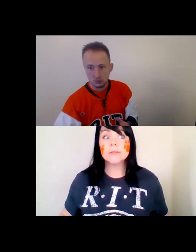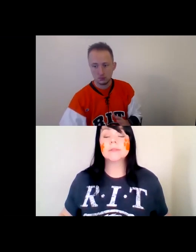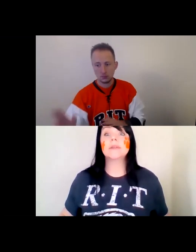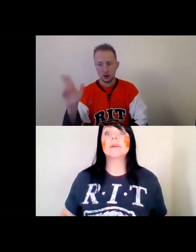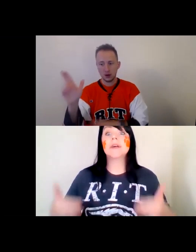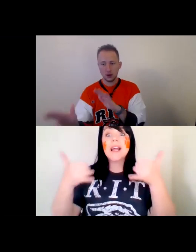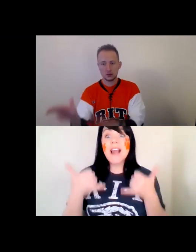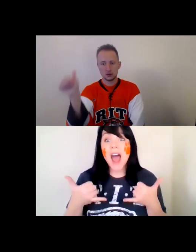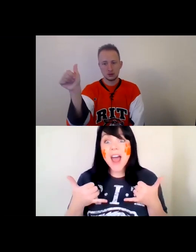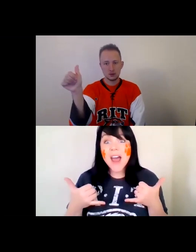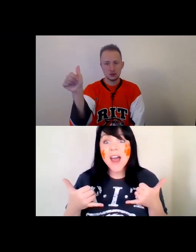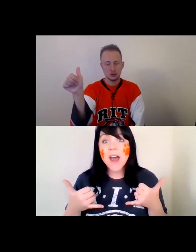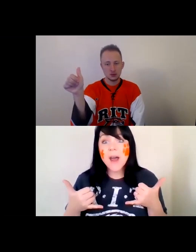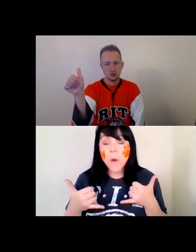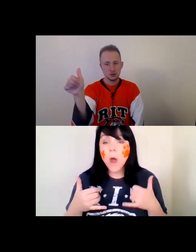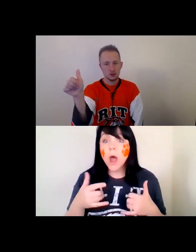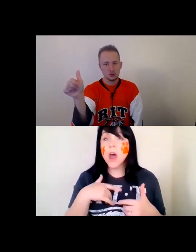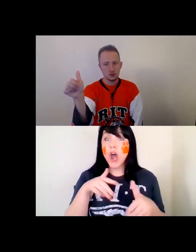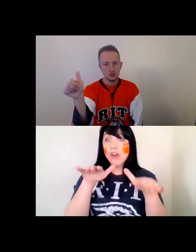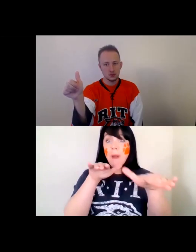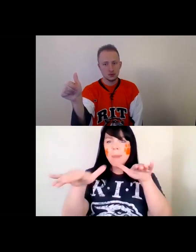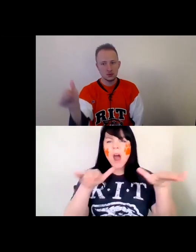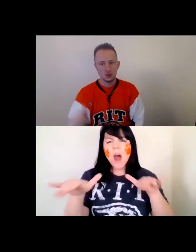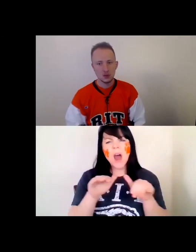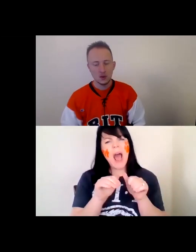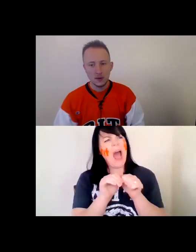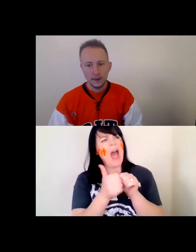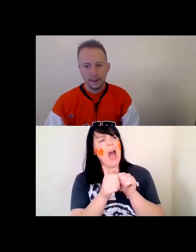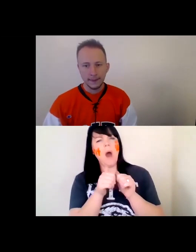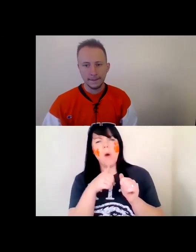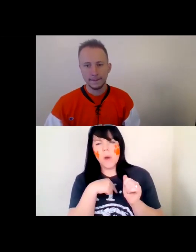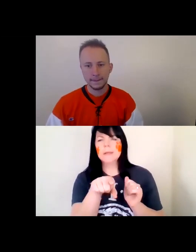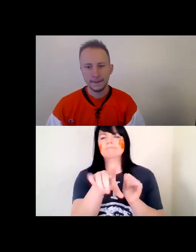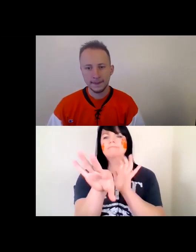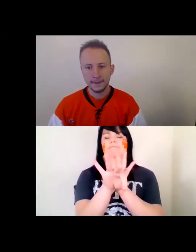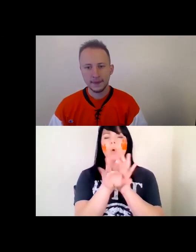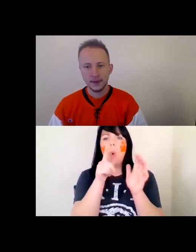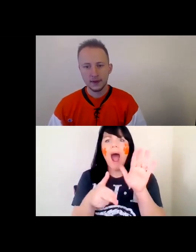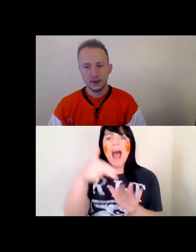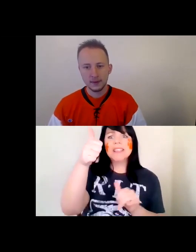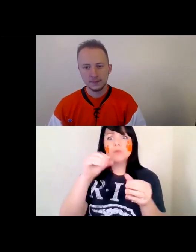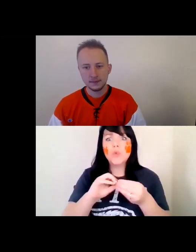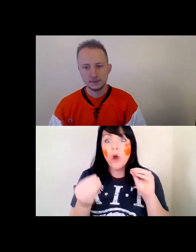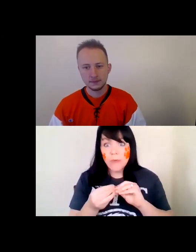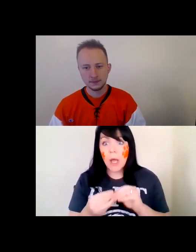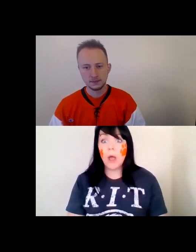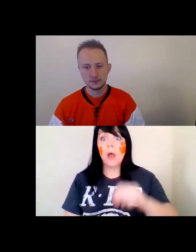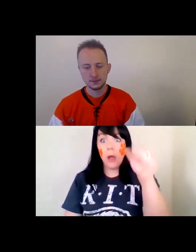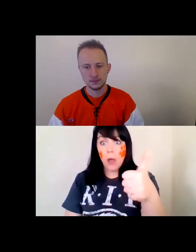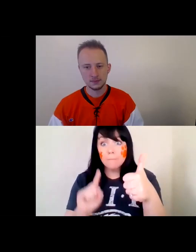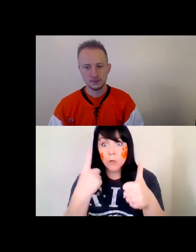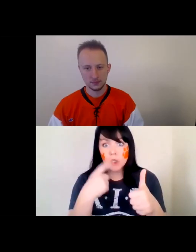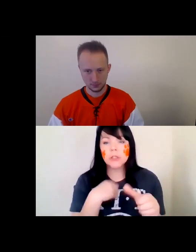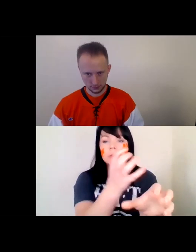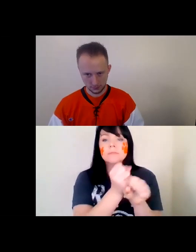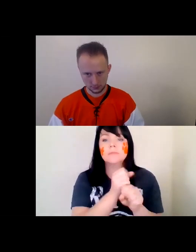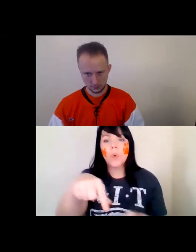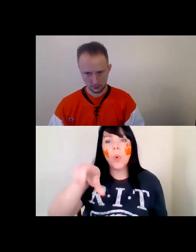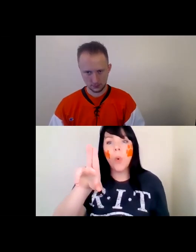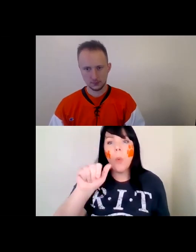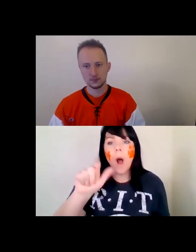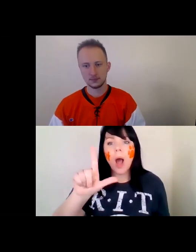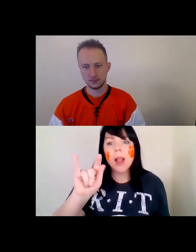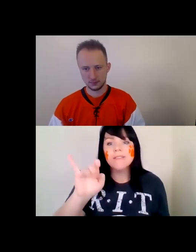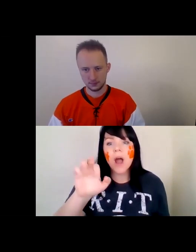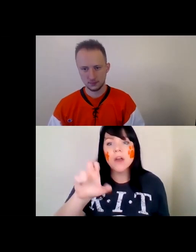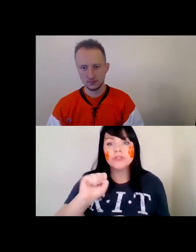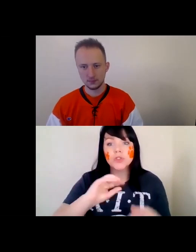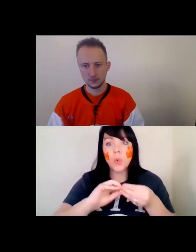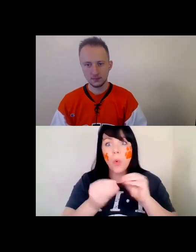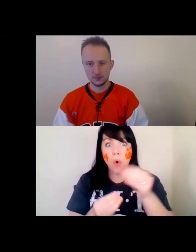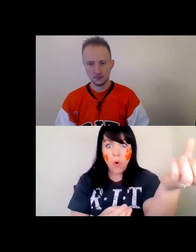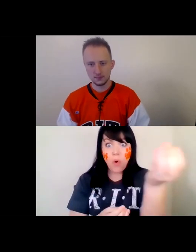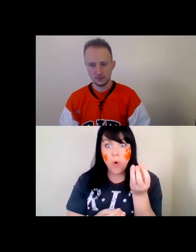Michelle: Now, if you don't remember, when we do our scoring, first we get in the Qualifier scores,